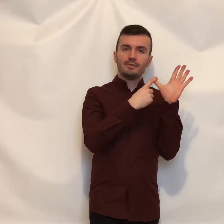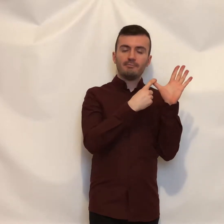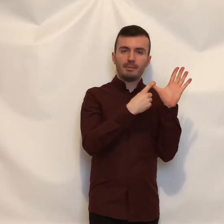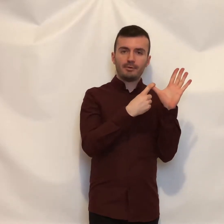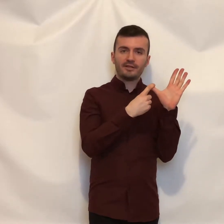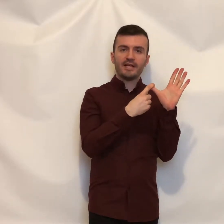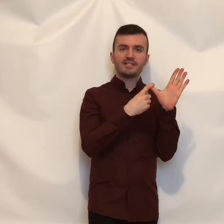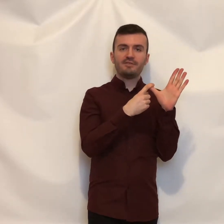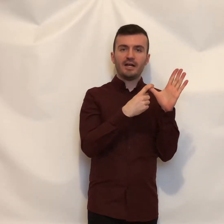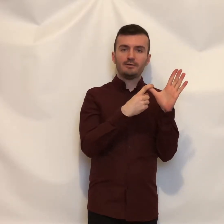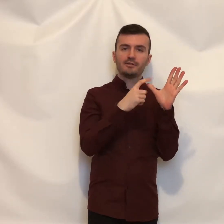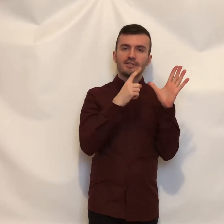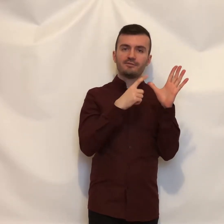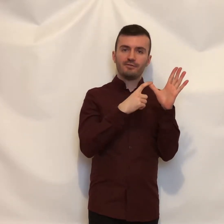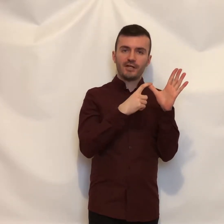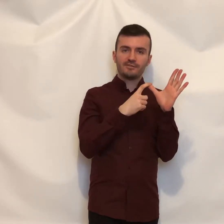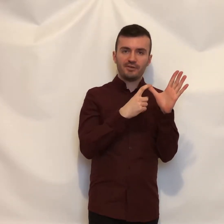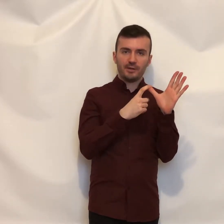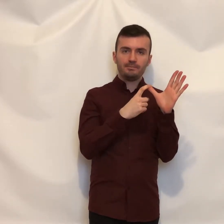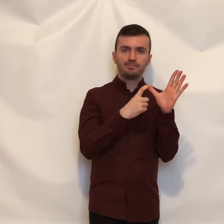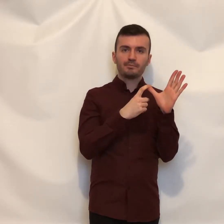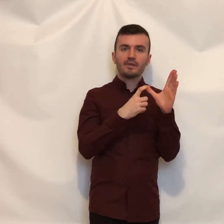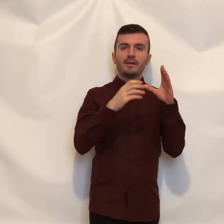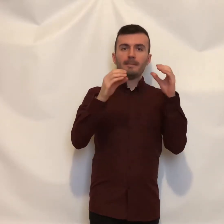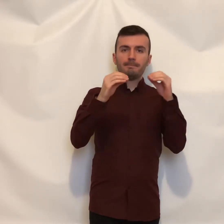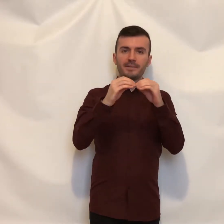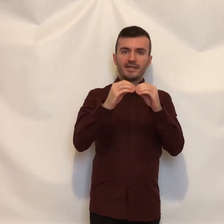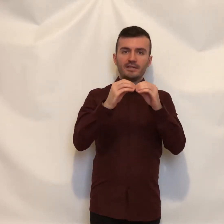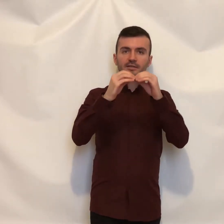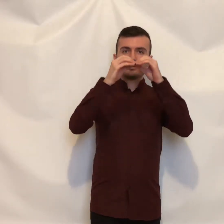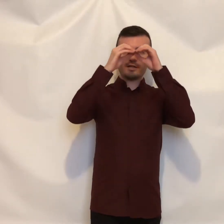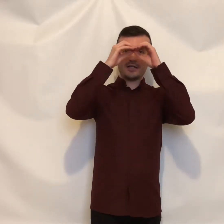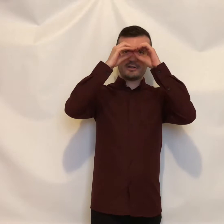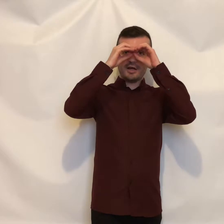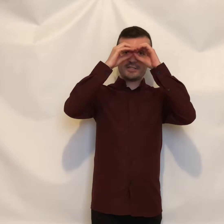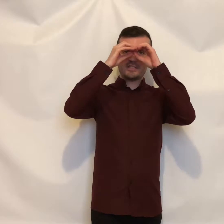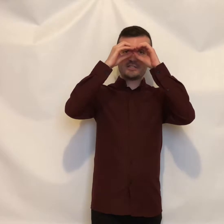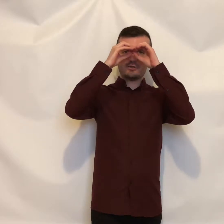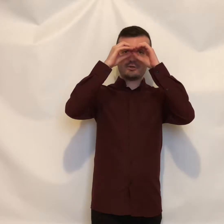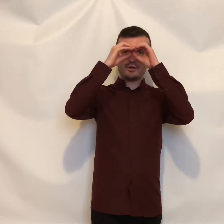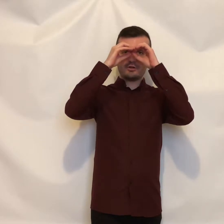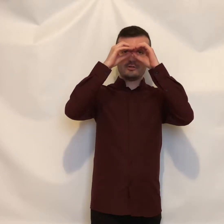remembering that it's a vowel, so it's the first thumb 'b', like glasses or goggles